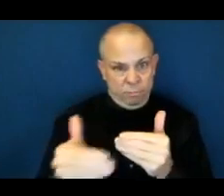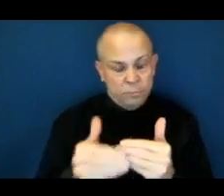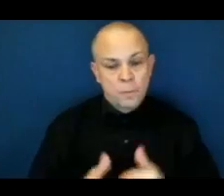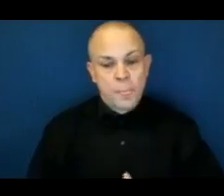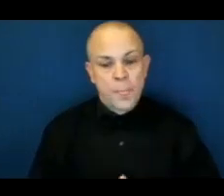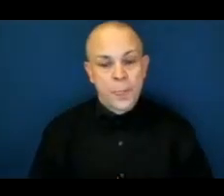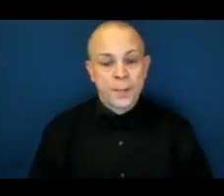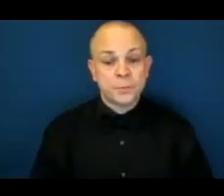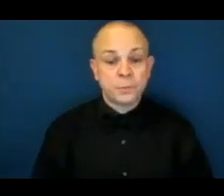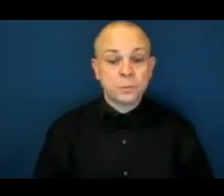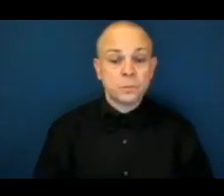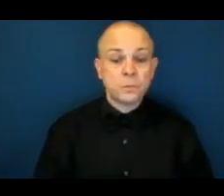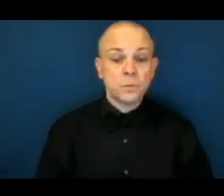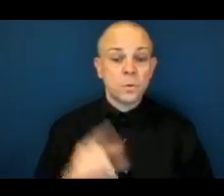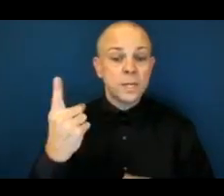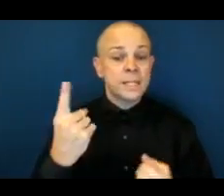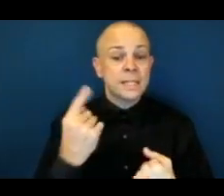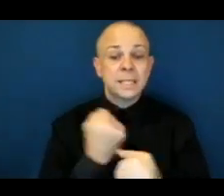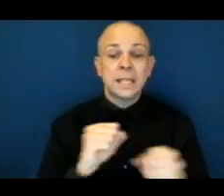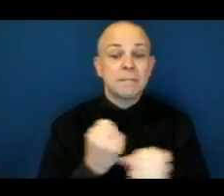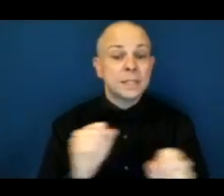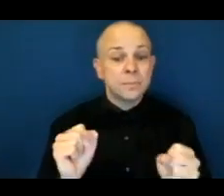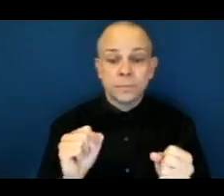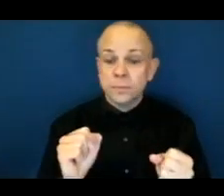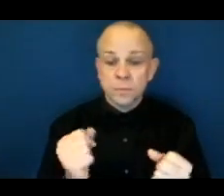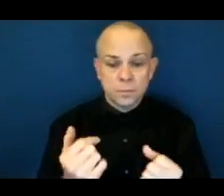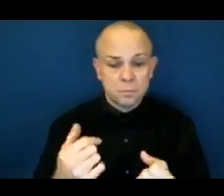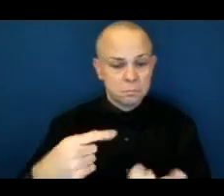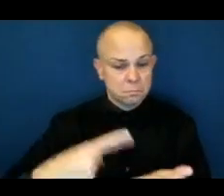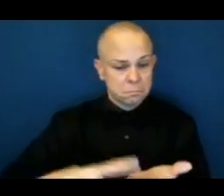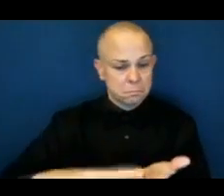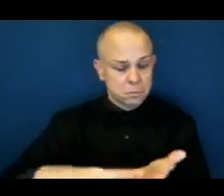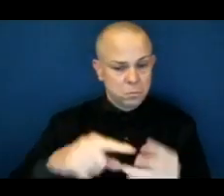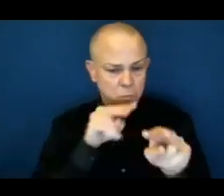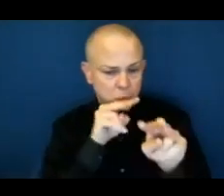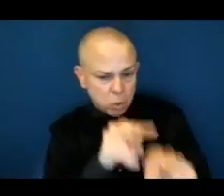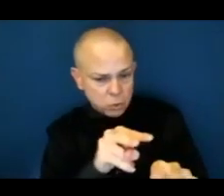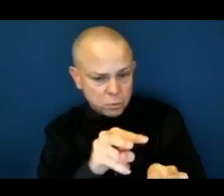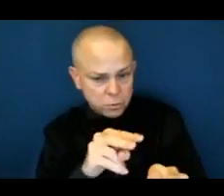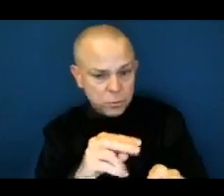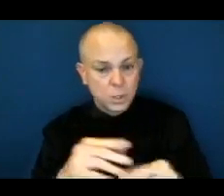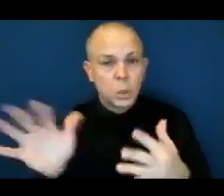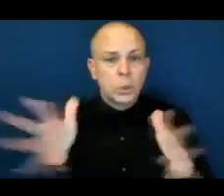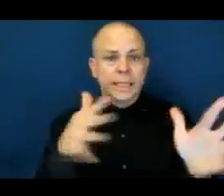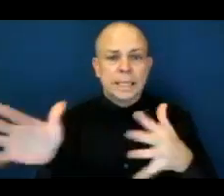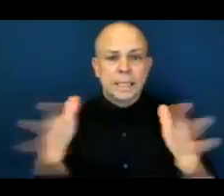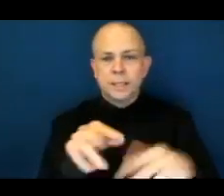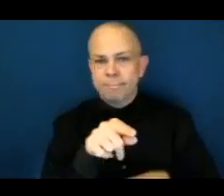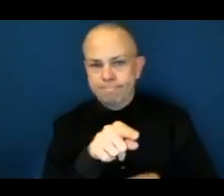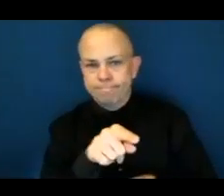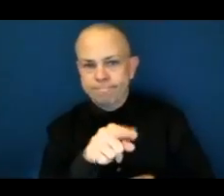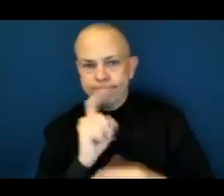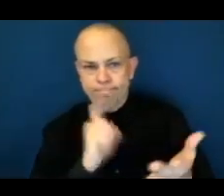next 24 hours the winds right here out of the south to southwest tomorrow we already got